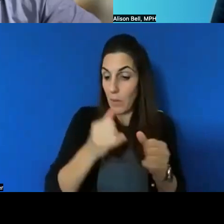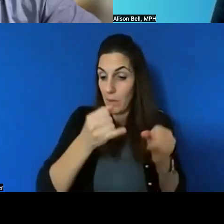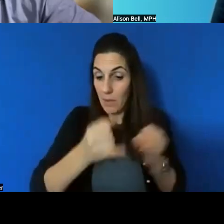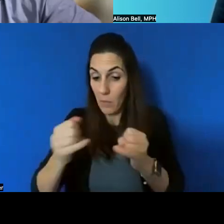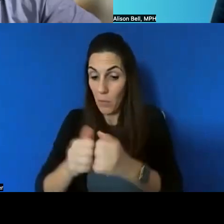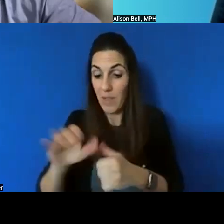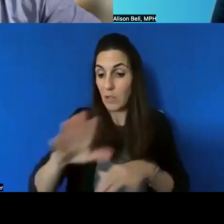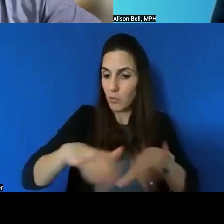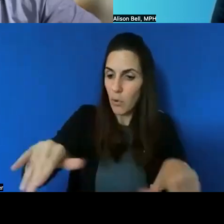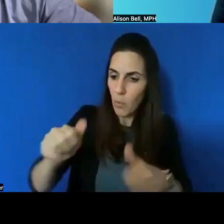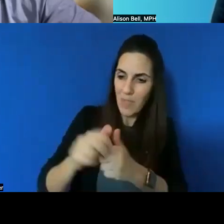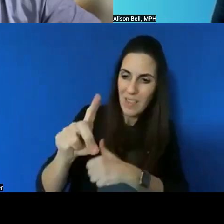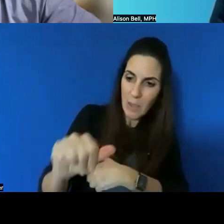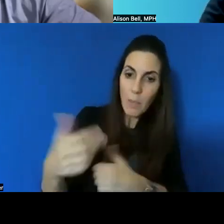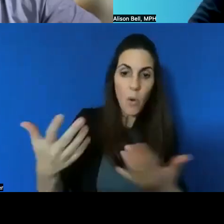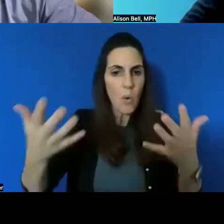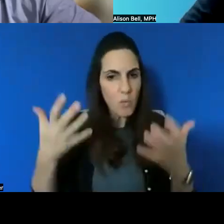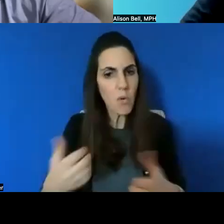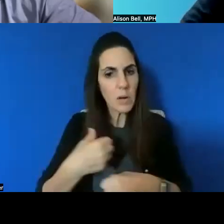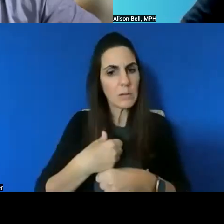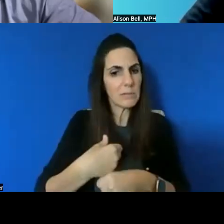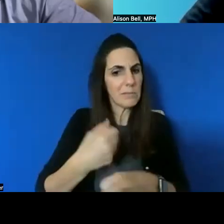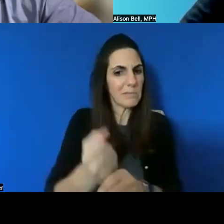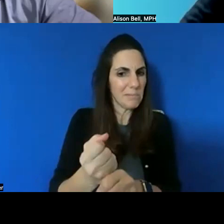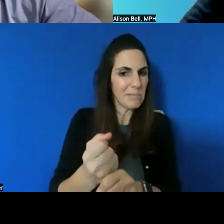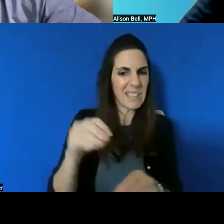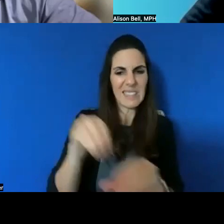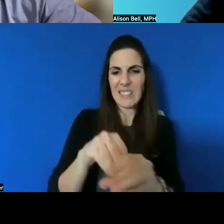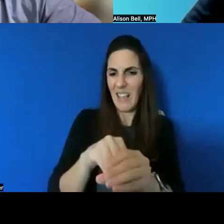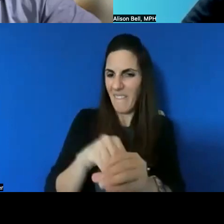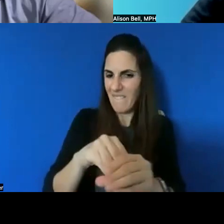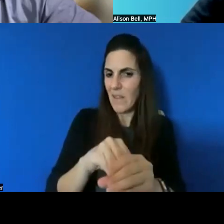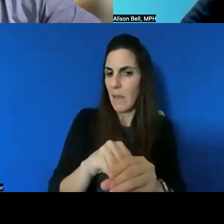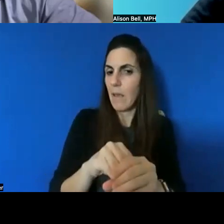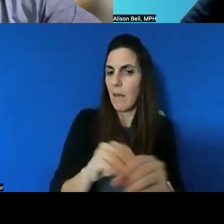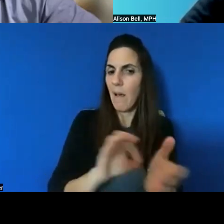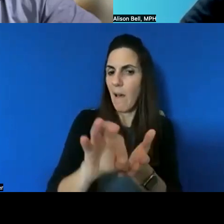disabilities wanted to create a way to for allow them to start saving money without negatively